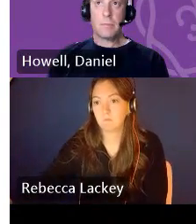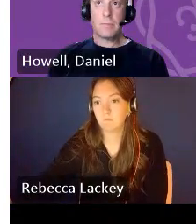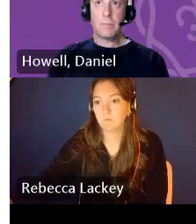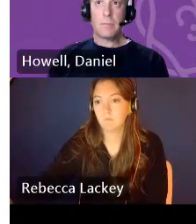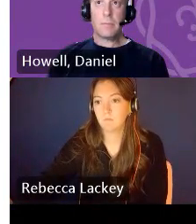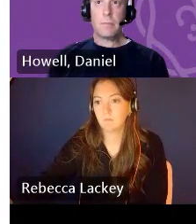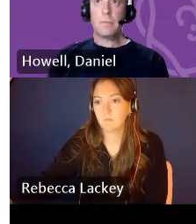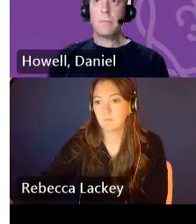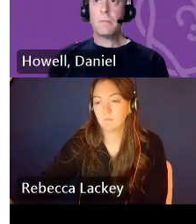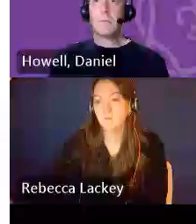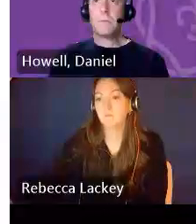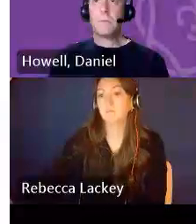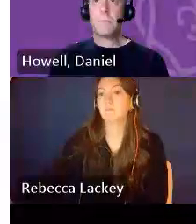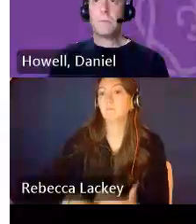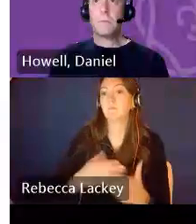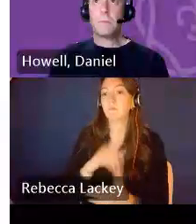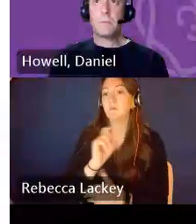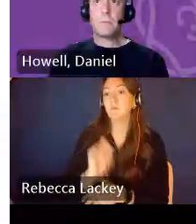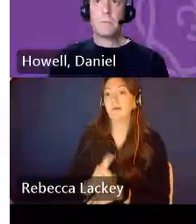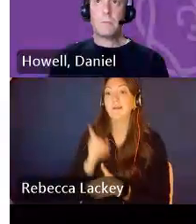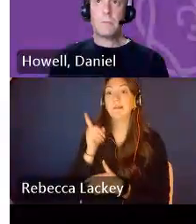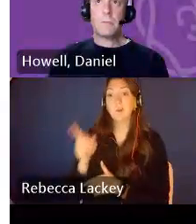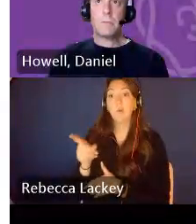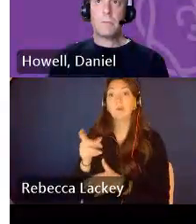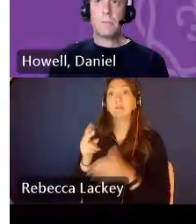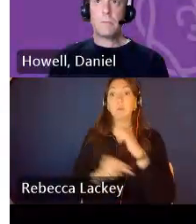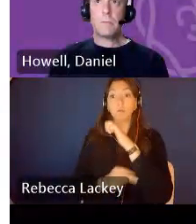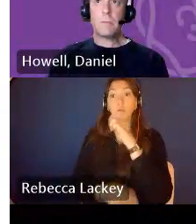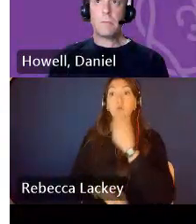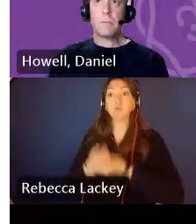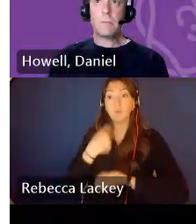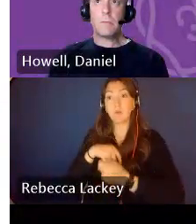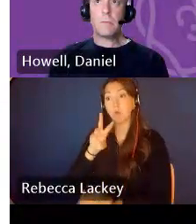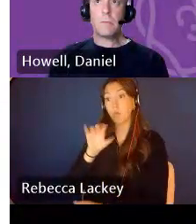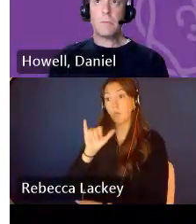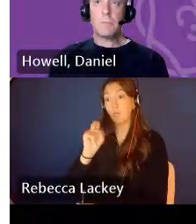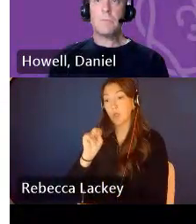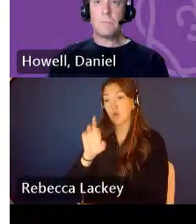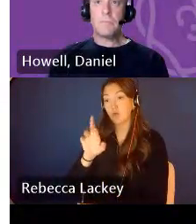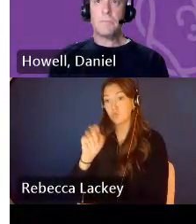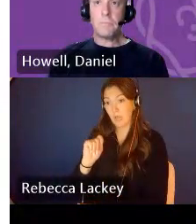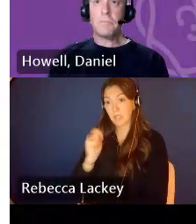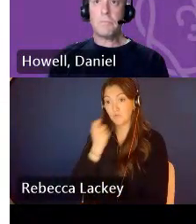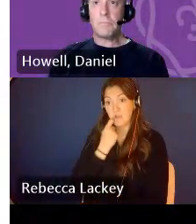Um, next question. There was a bridge replaced on Windrest recently and it